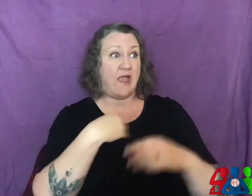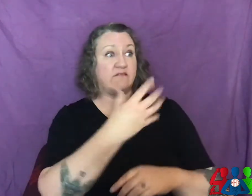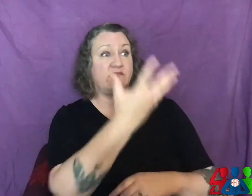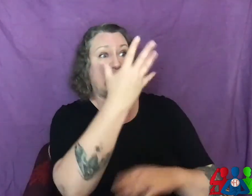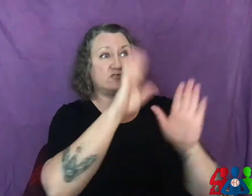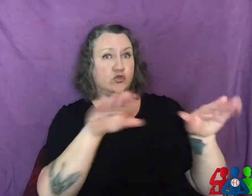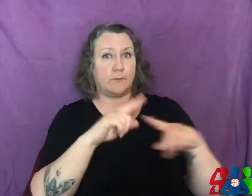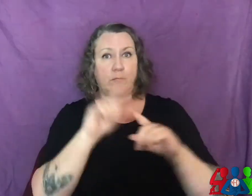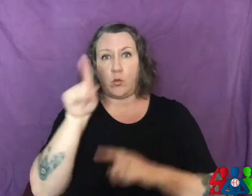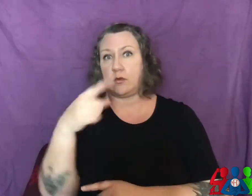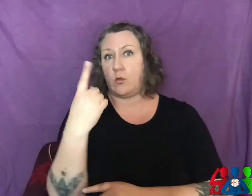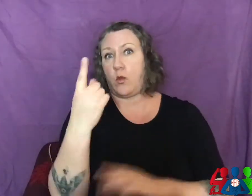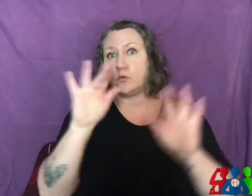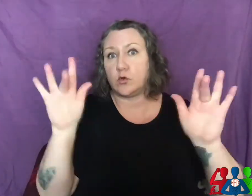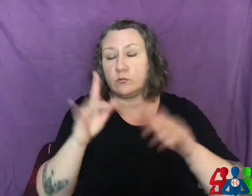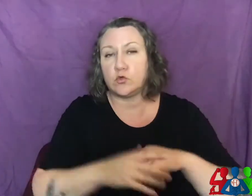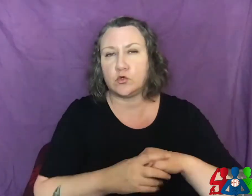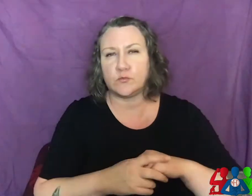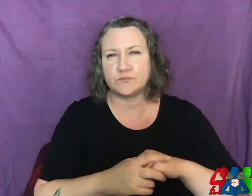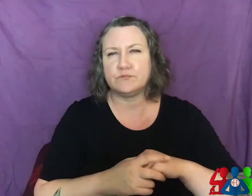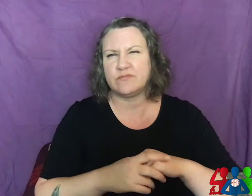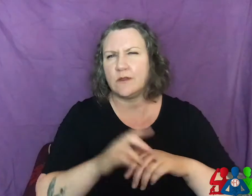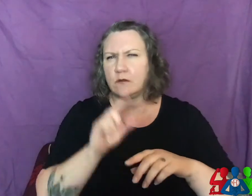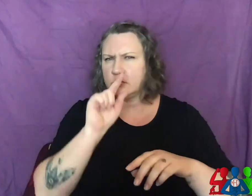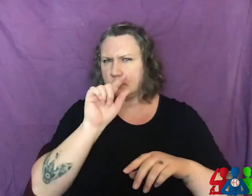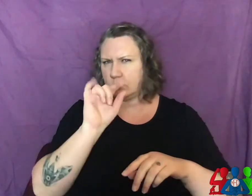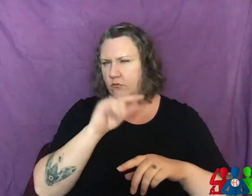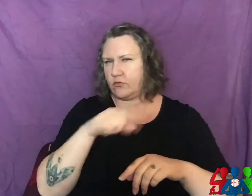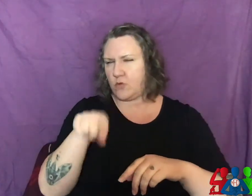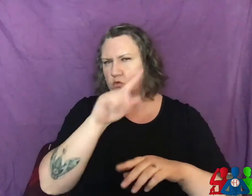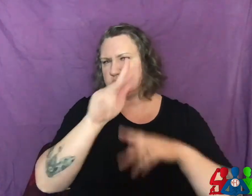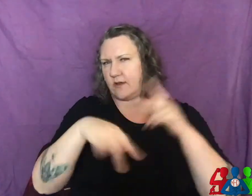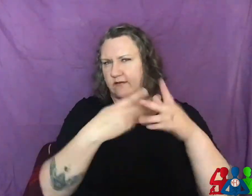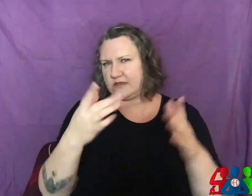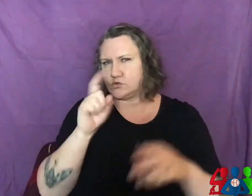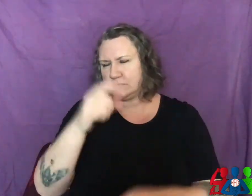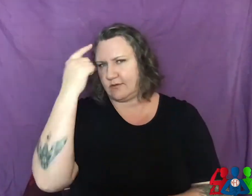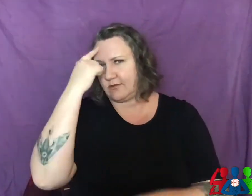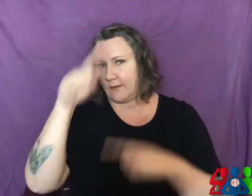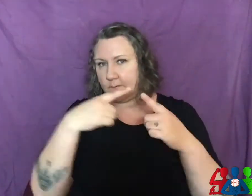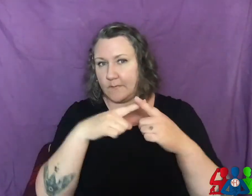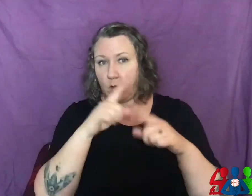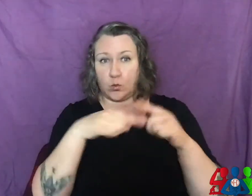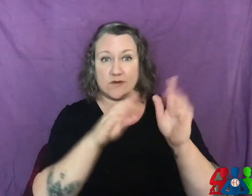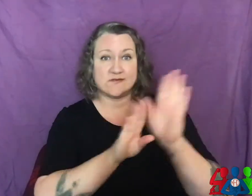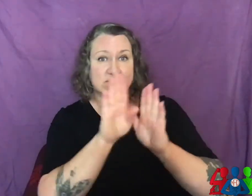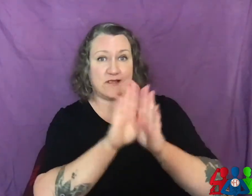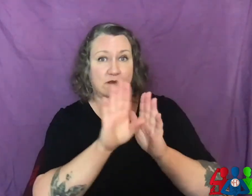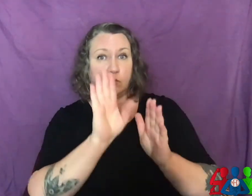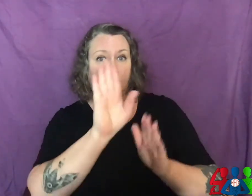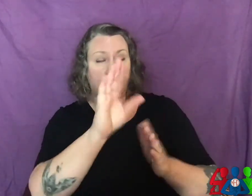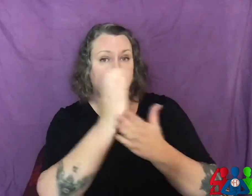home and they may only have one computer shared among five children. These are things that